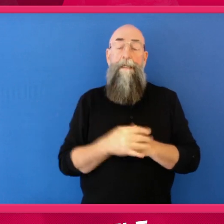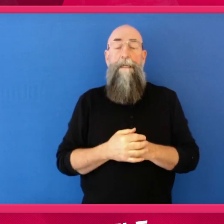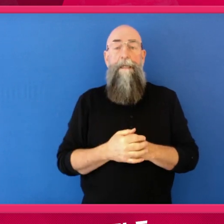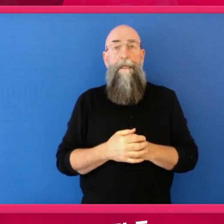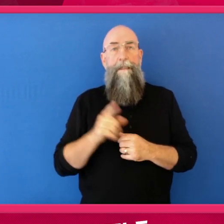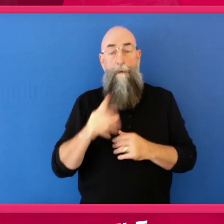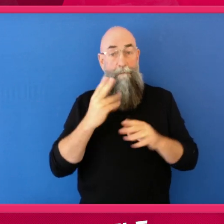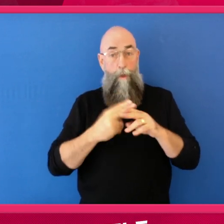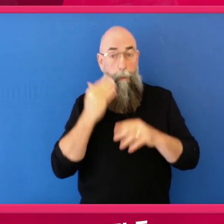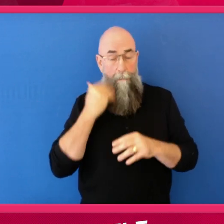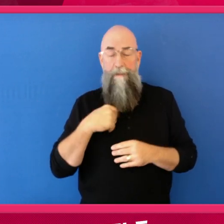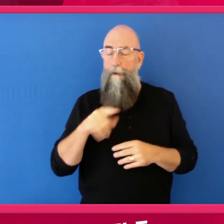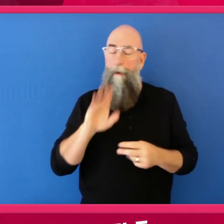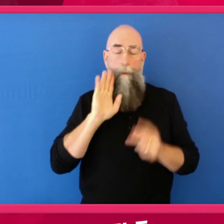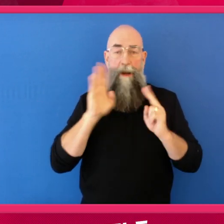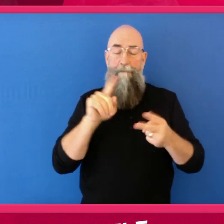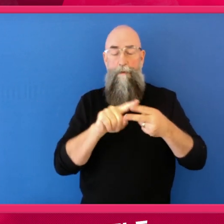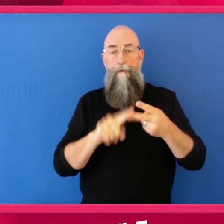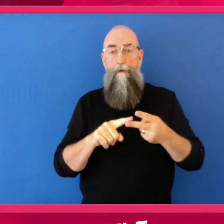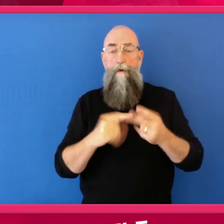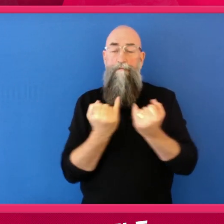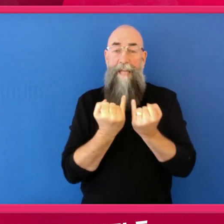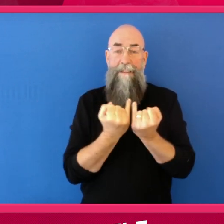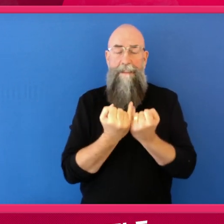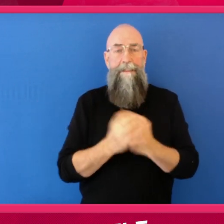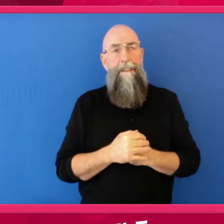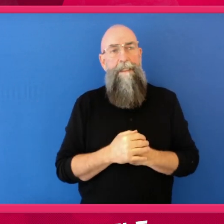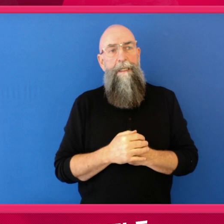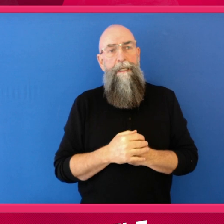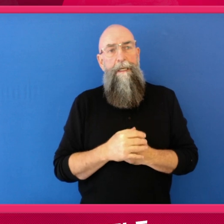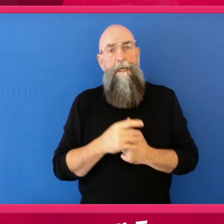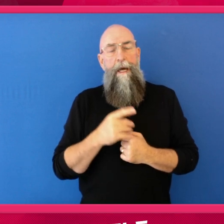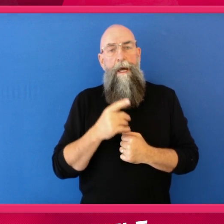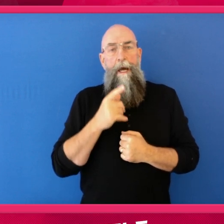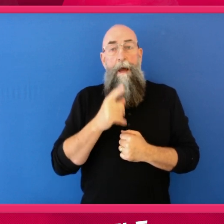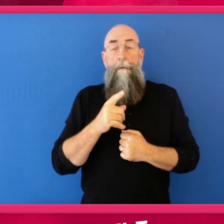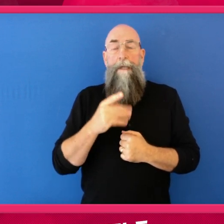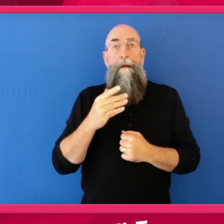besides all the racing, as far as being a part of the team goes, it's just that camaraderie,